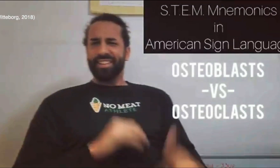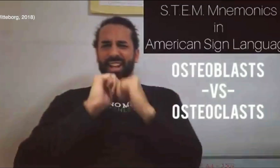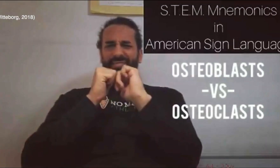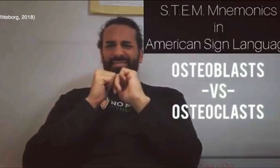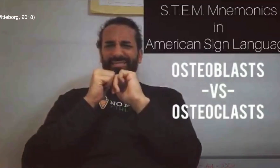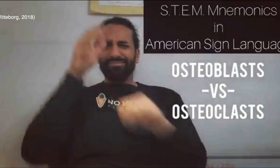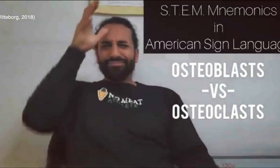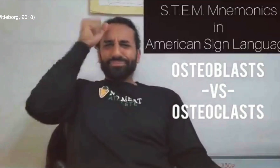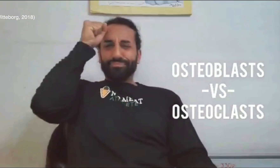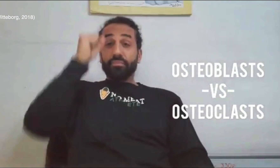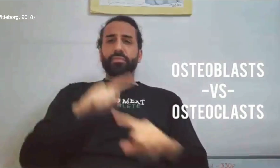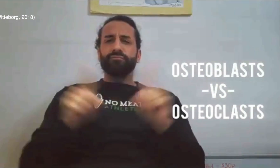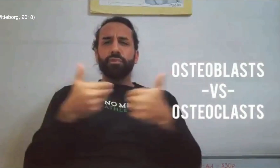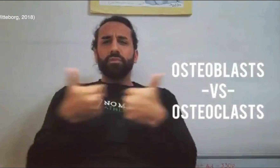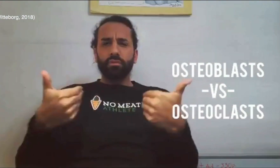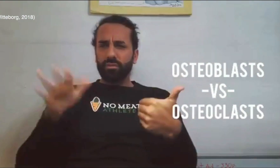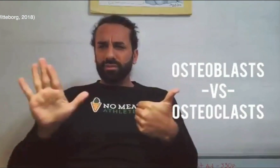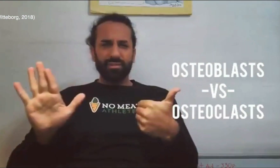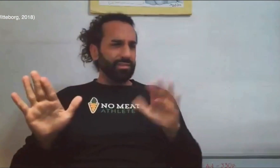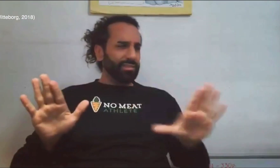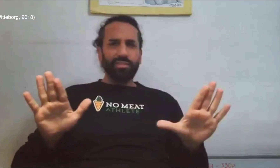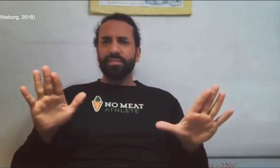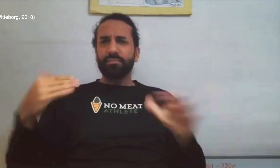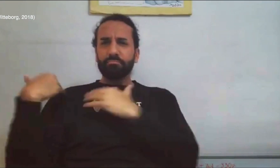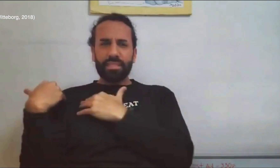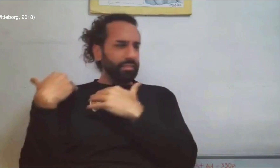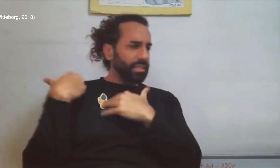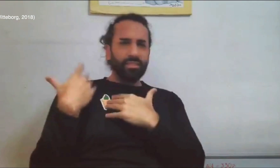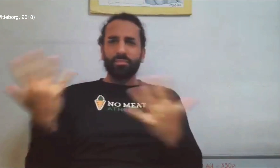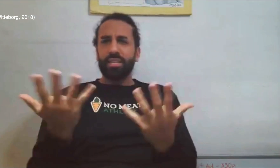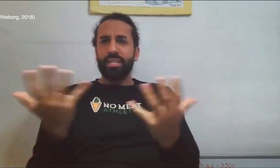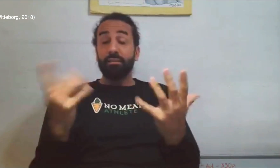How can we remember the difference between the two words (osteoblasts and osteoclasts)?